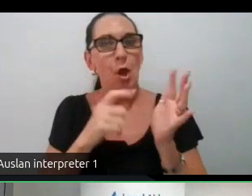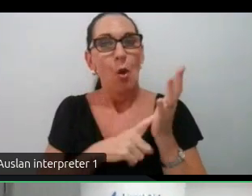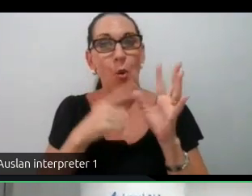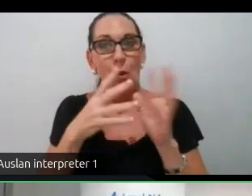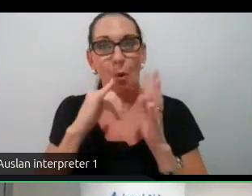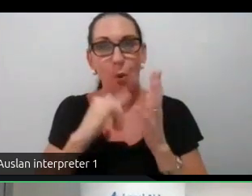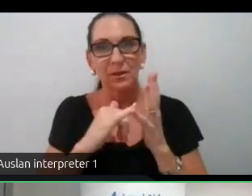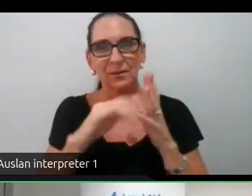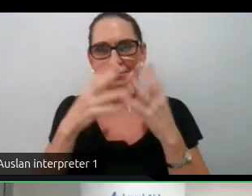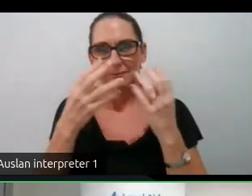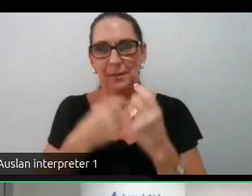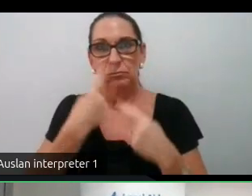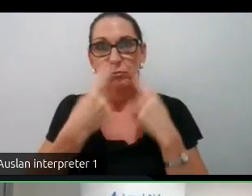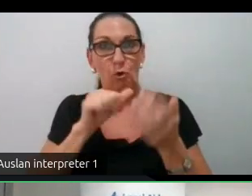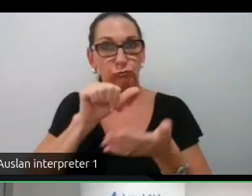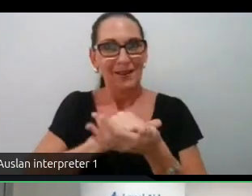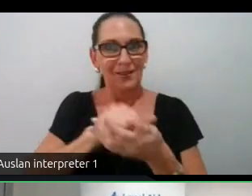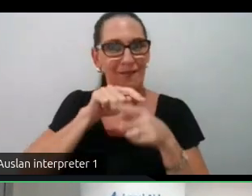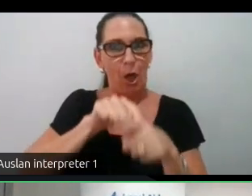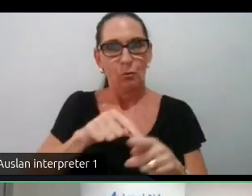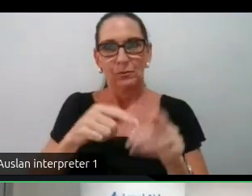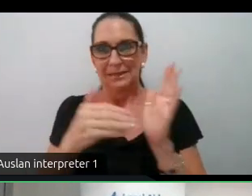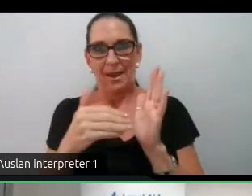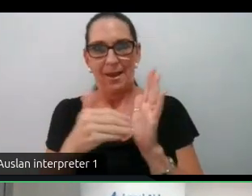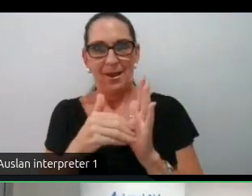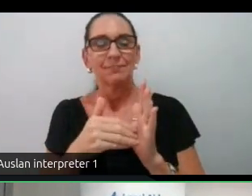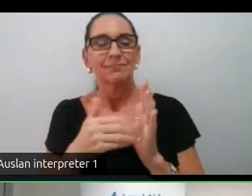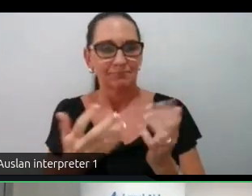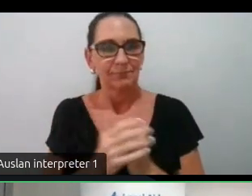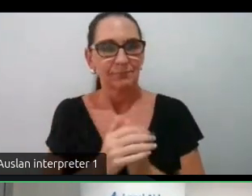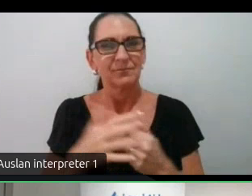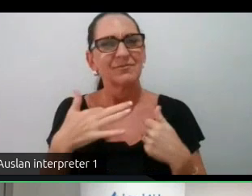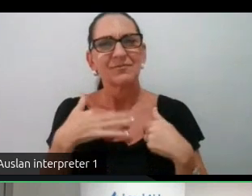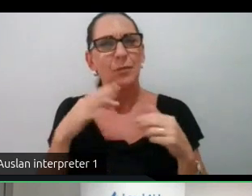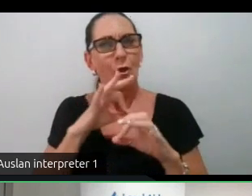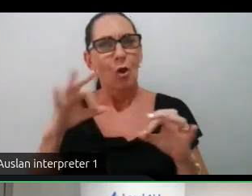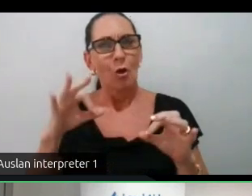laws and content are accurate as of today. Um, this information shared is not intended to be